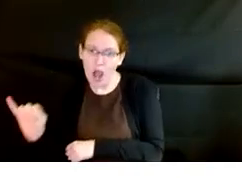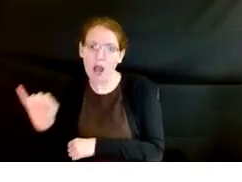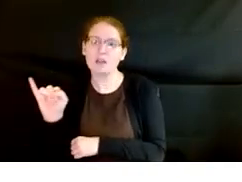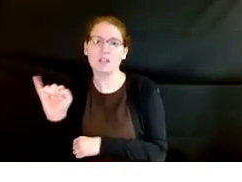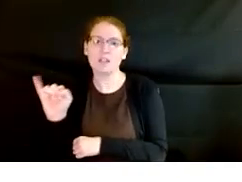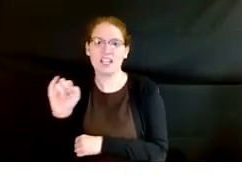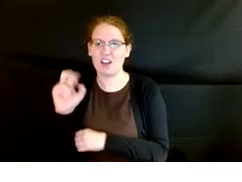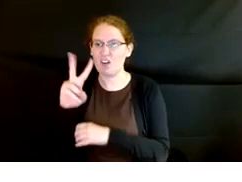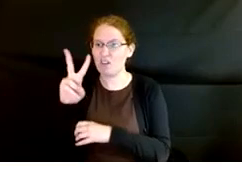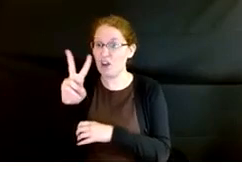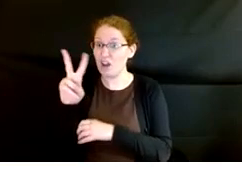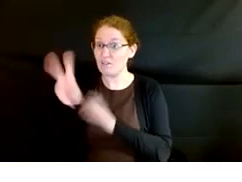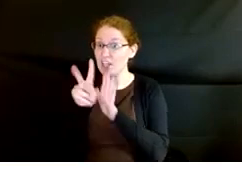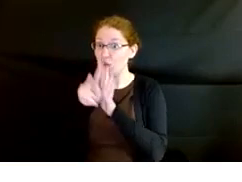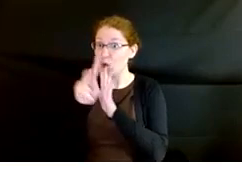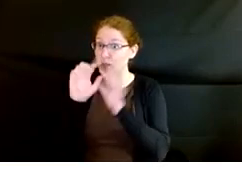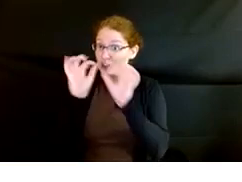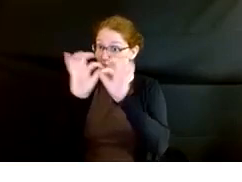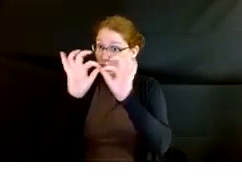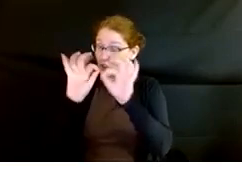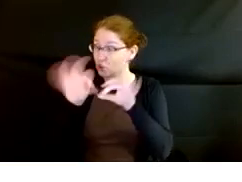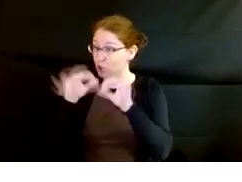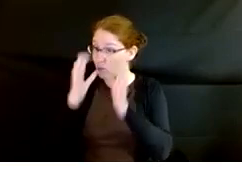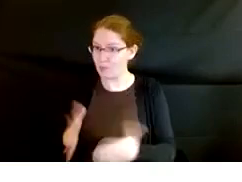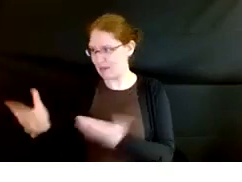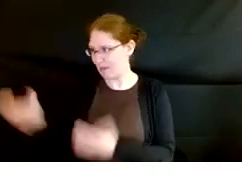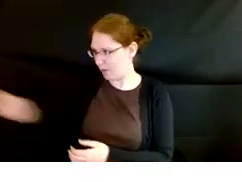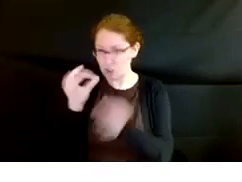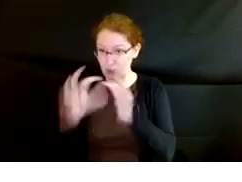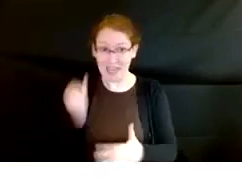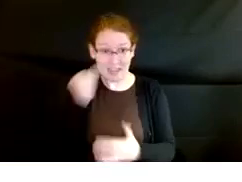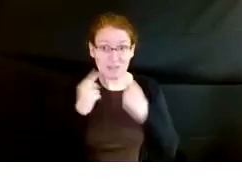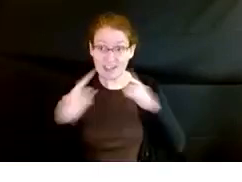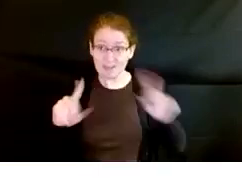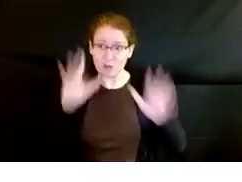instead of bringing an interpreter on site and if that's effective, great but when it's not, an